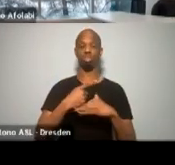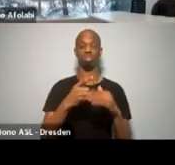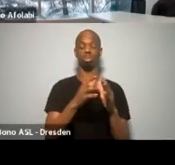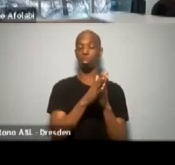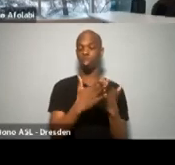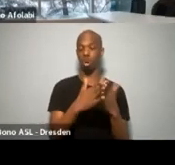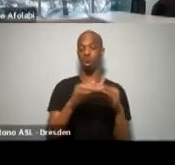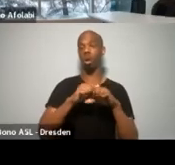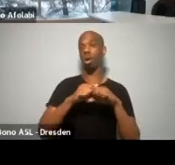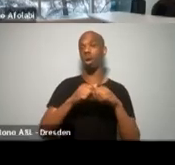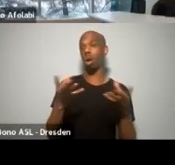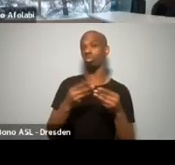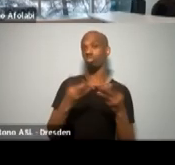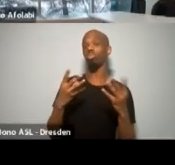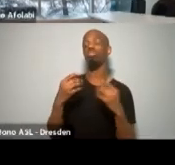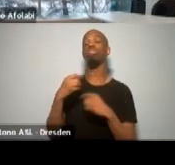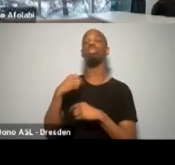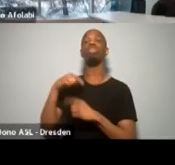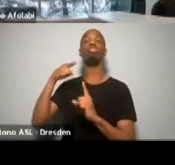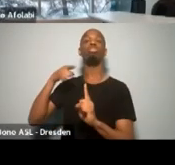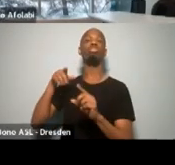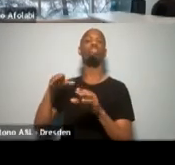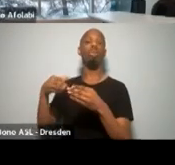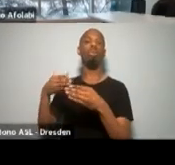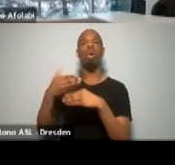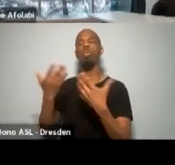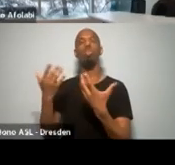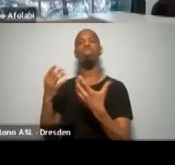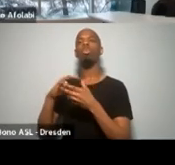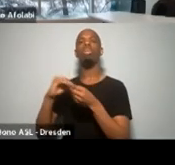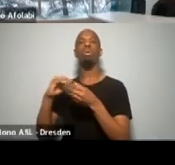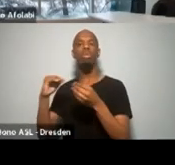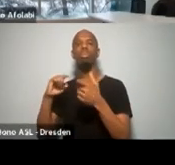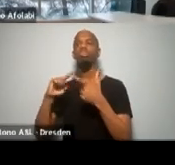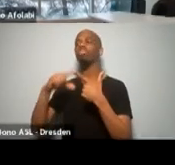and experiences and realities that are anti-oppressive,